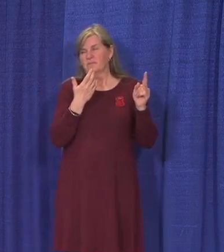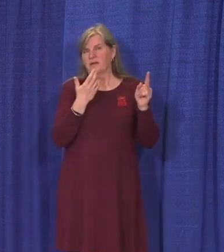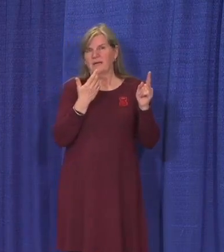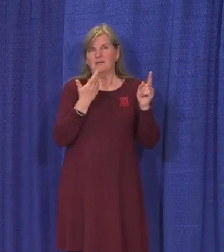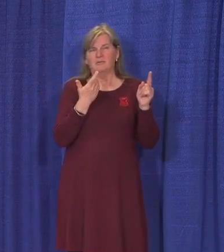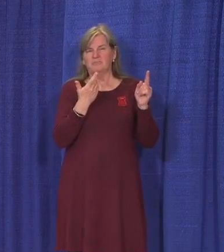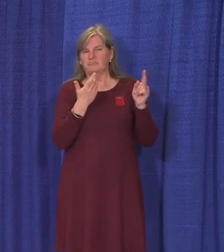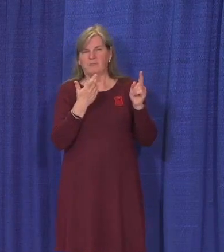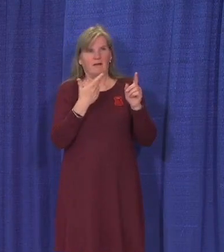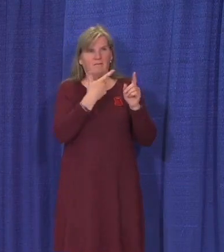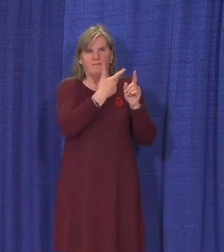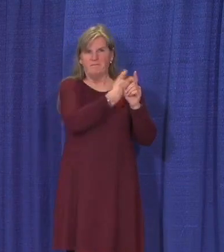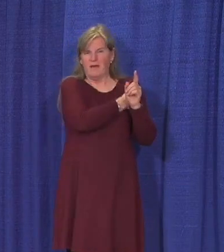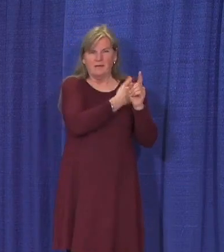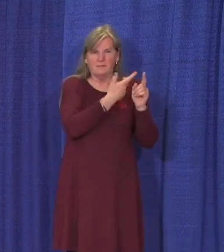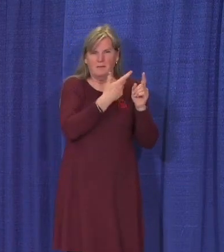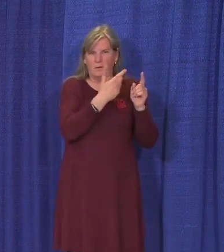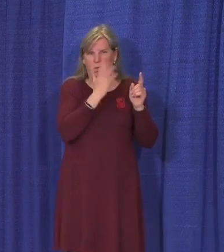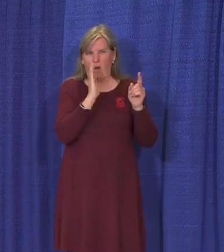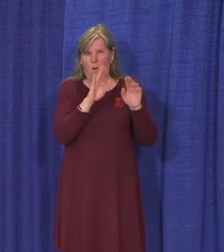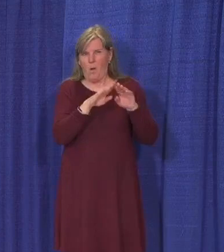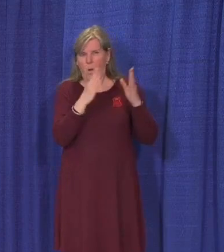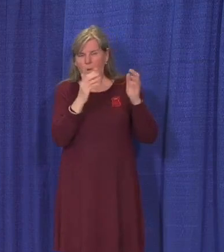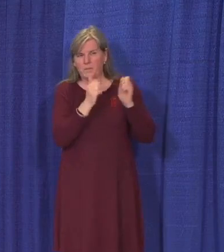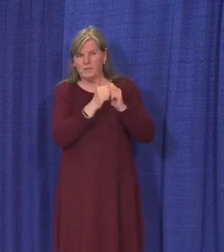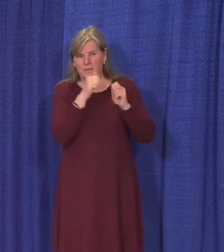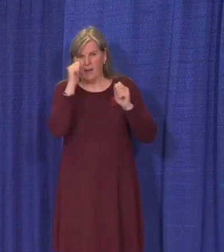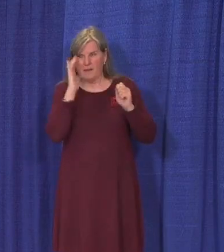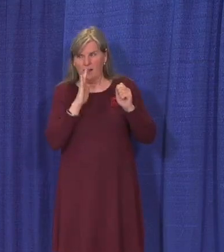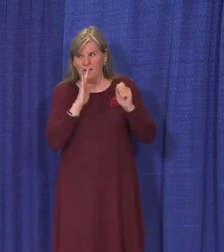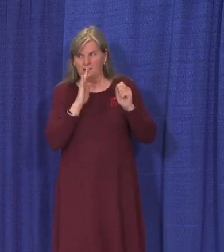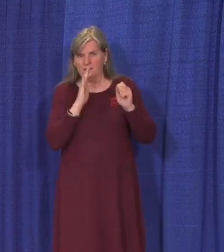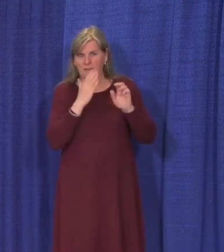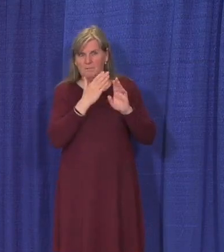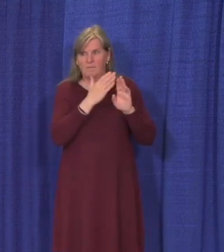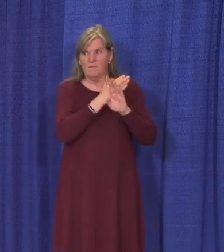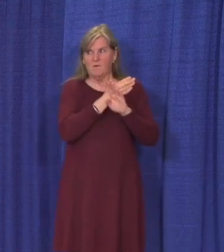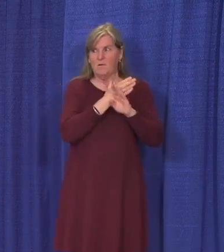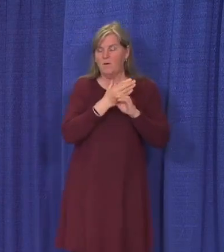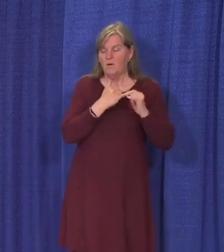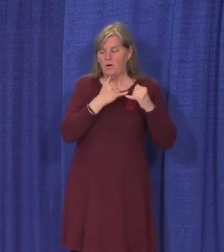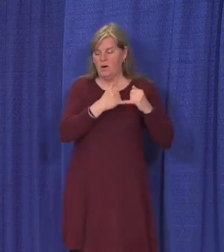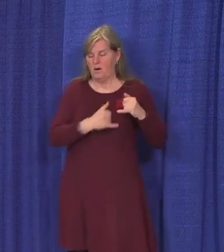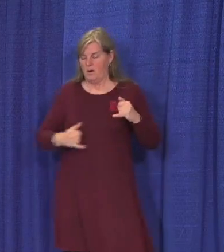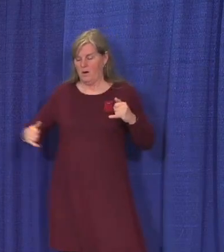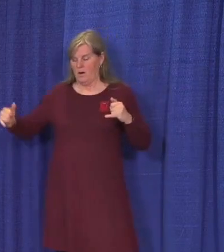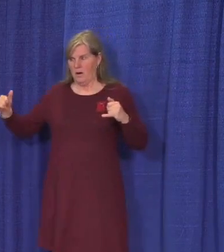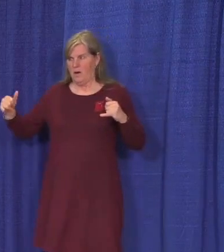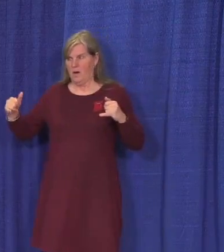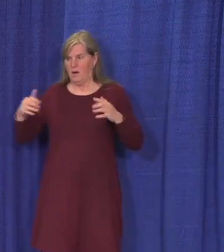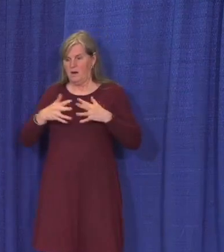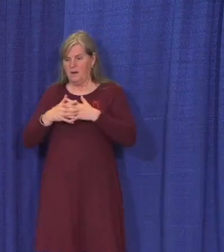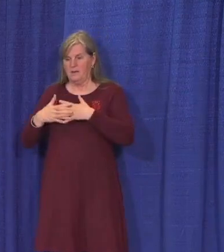meeting the idea of eventually opening up the border with Alaska. Is there a status update on